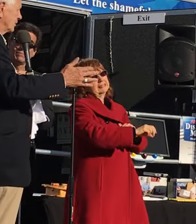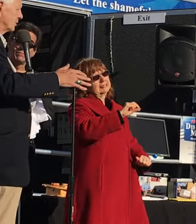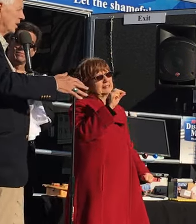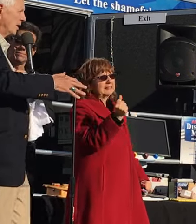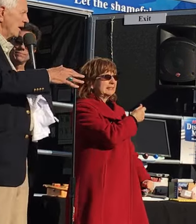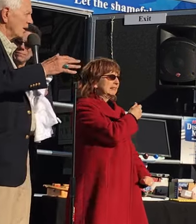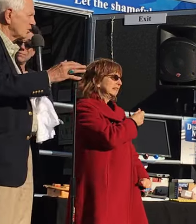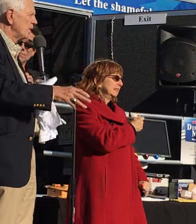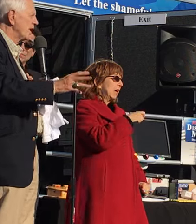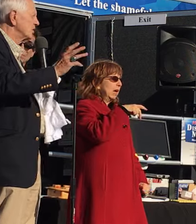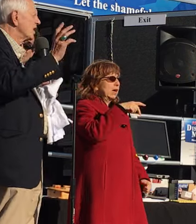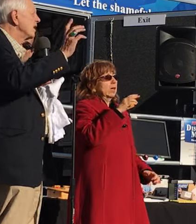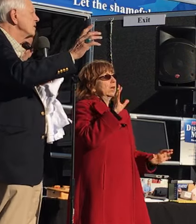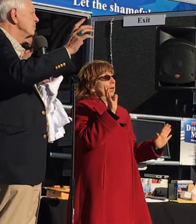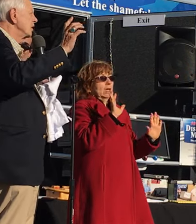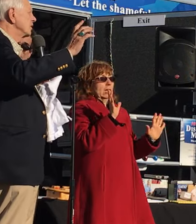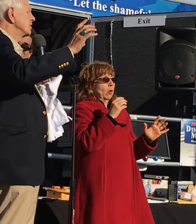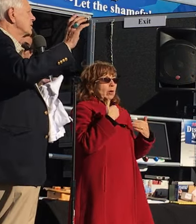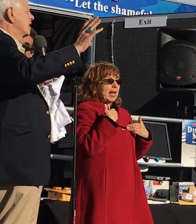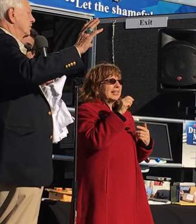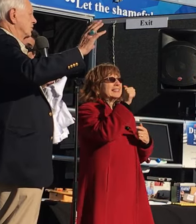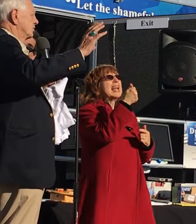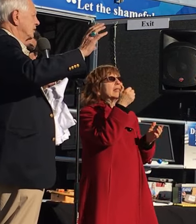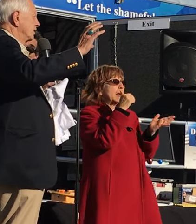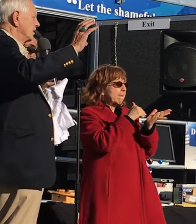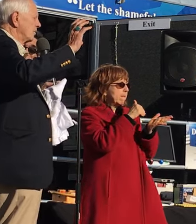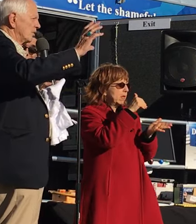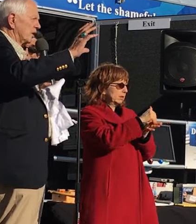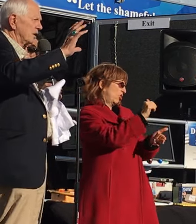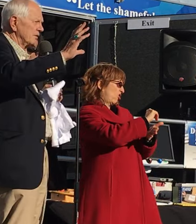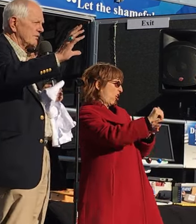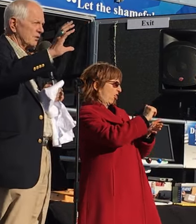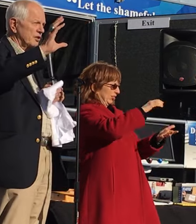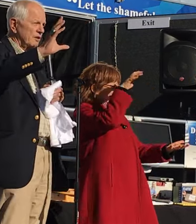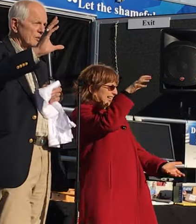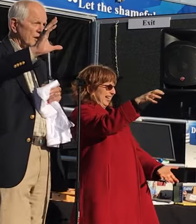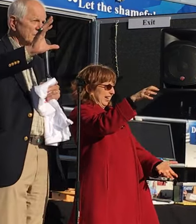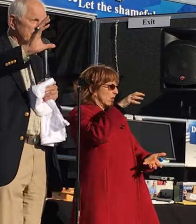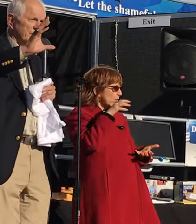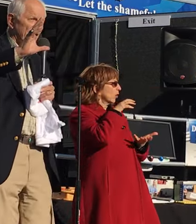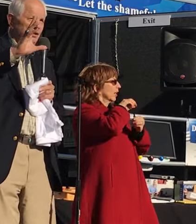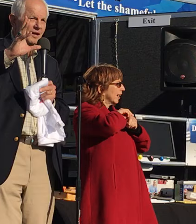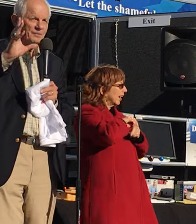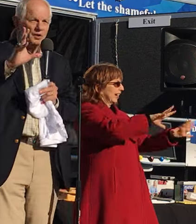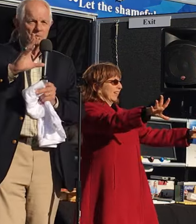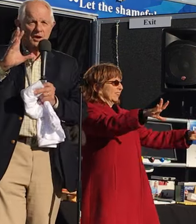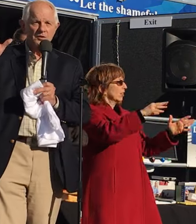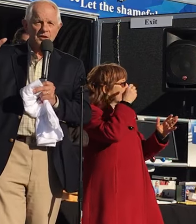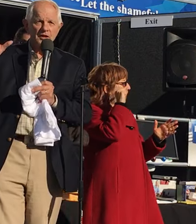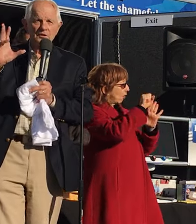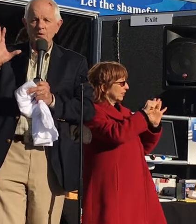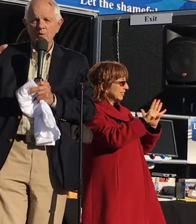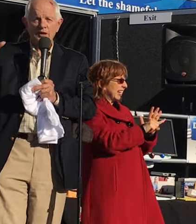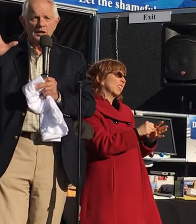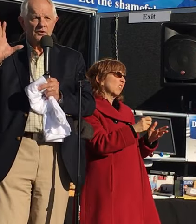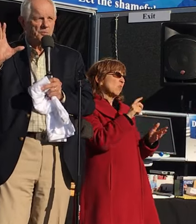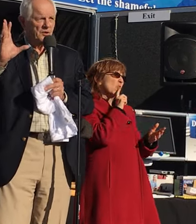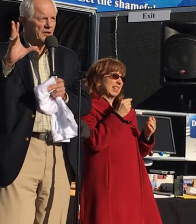going to give state wide which at that time probably today would be like 100 million and